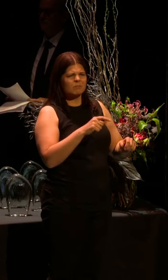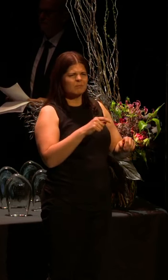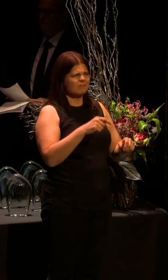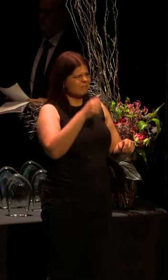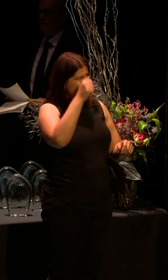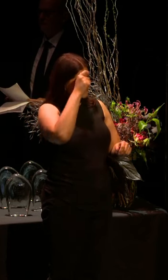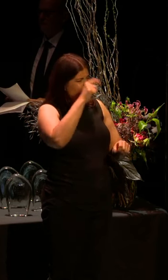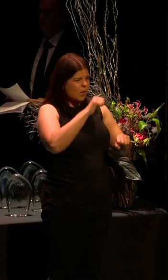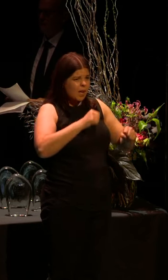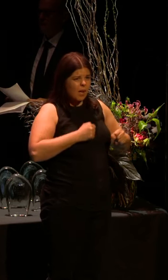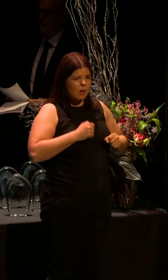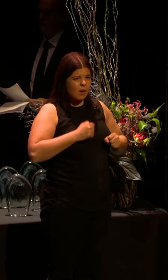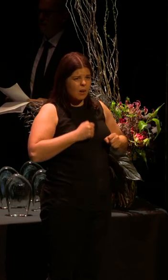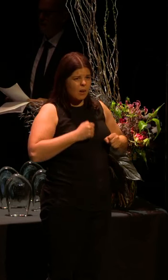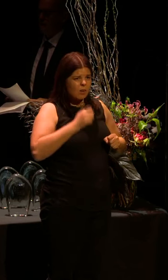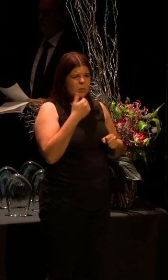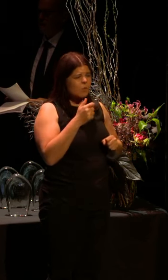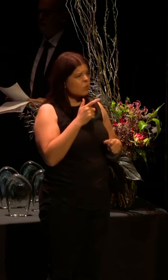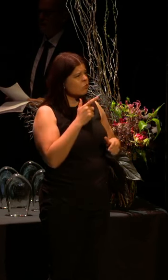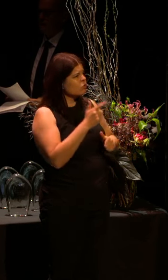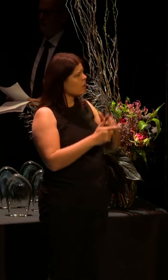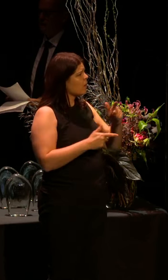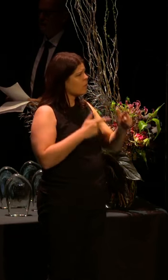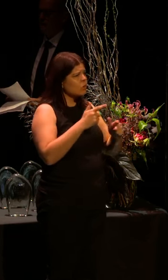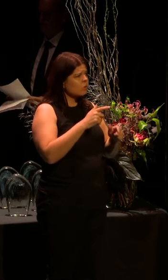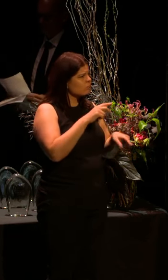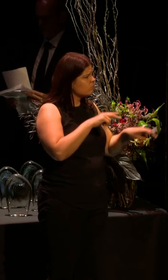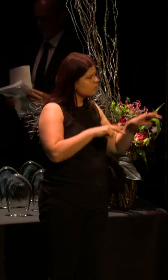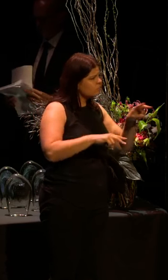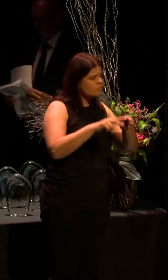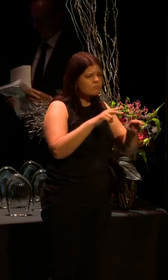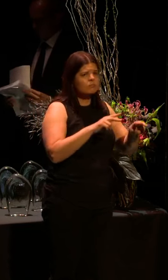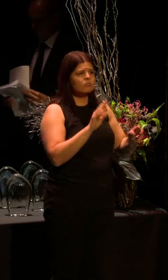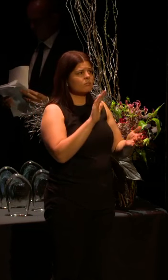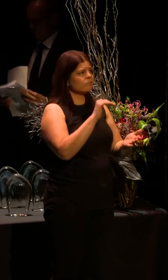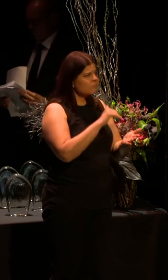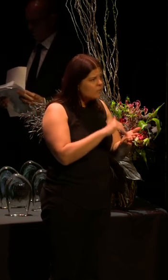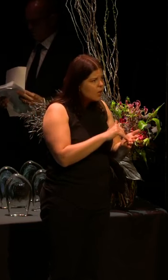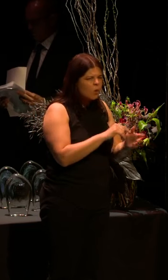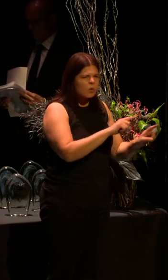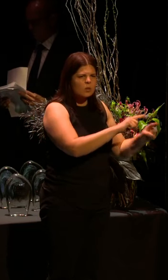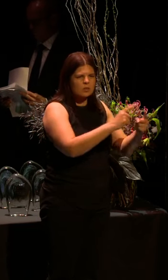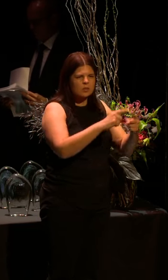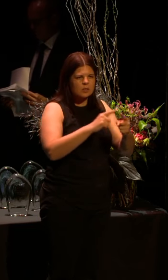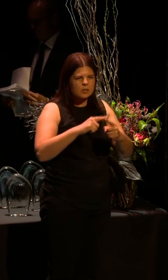you are entering the lands of a nation, a tribe, and a clan